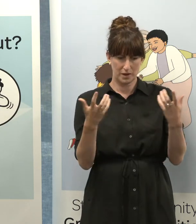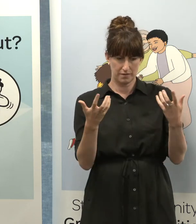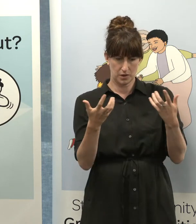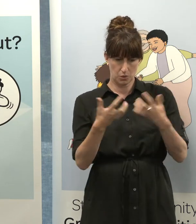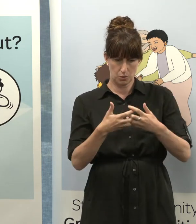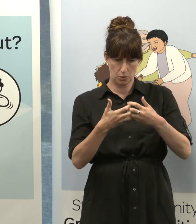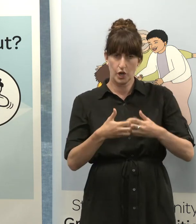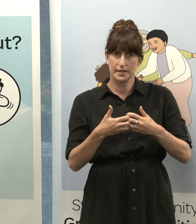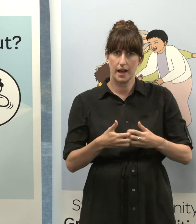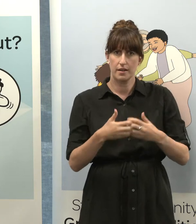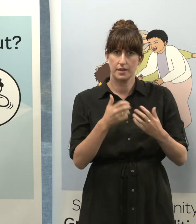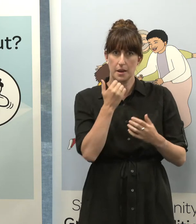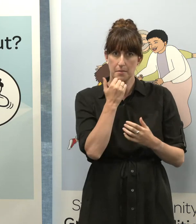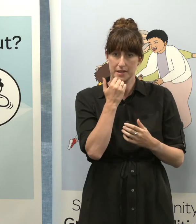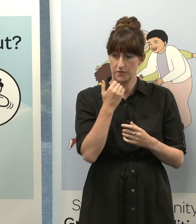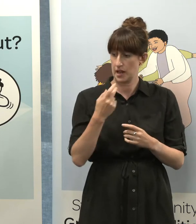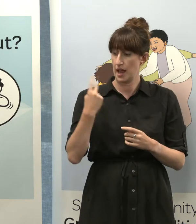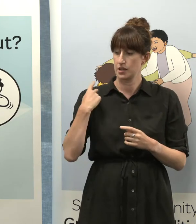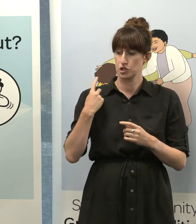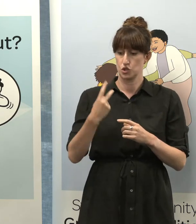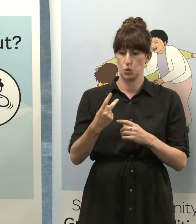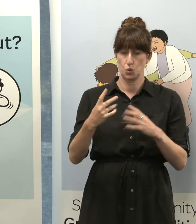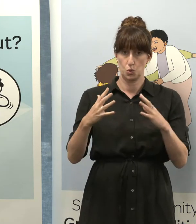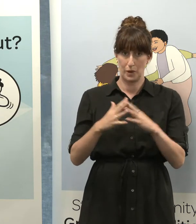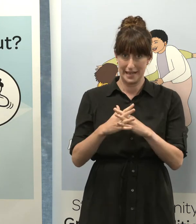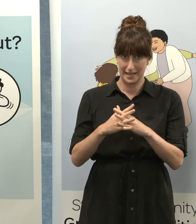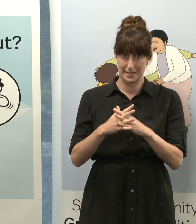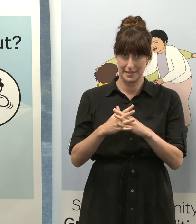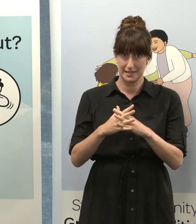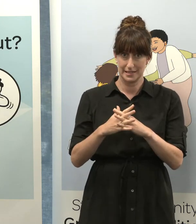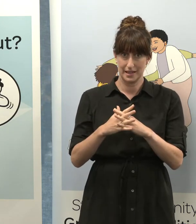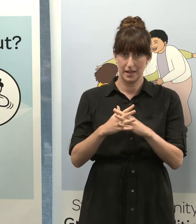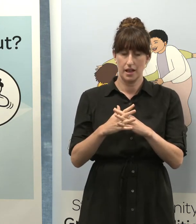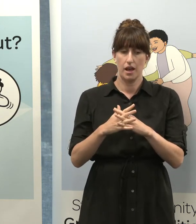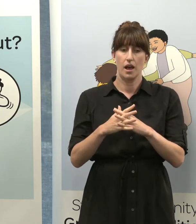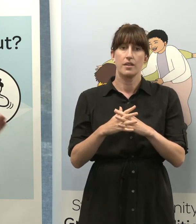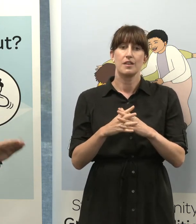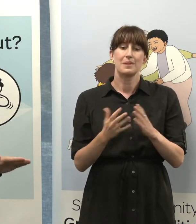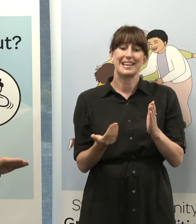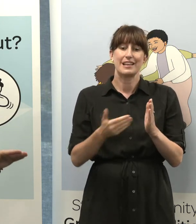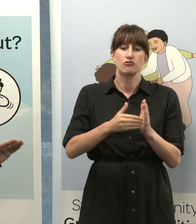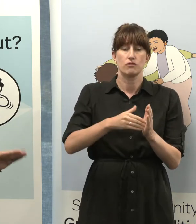We have also done some